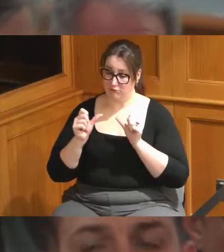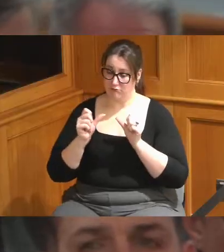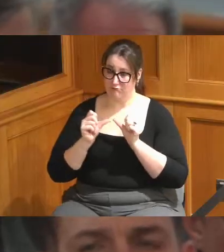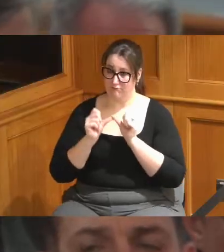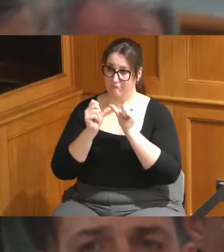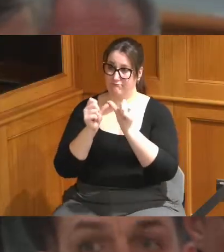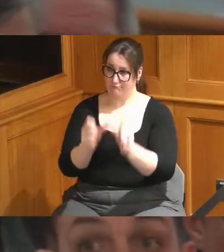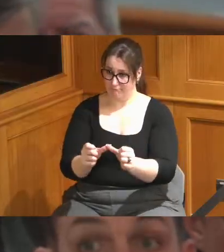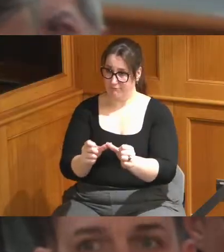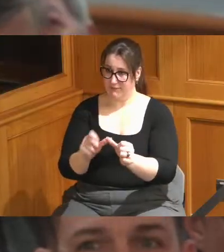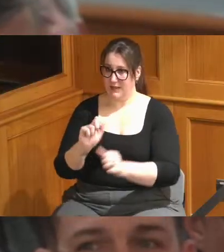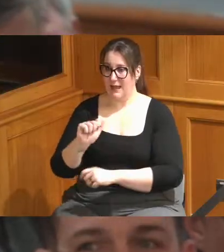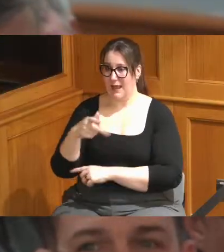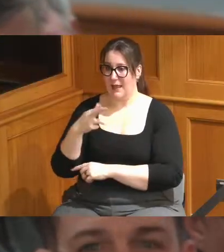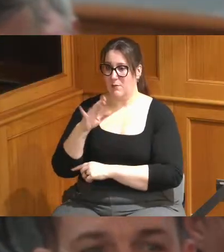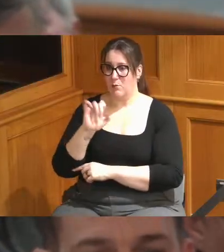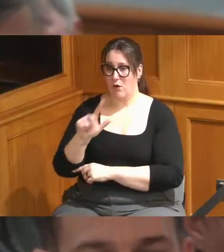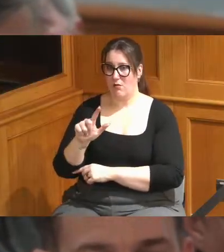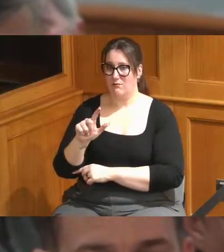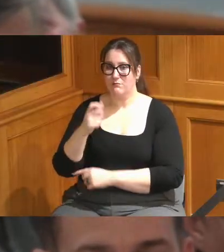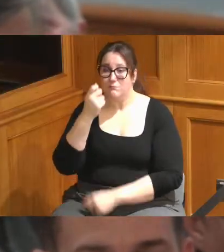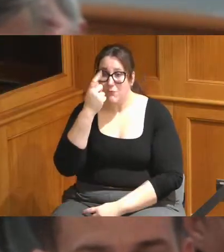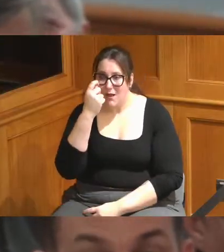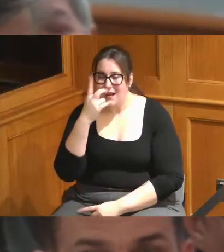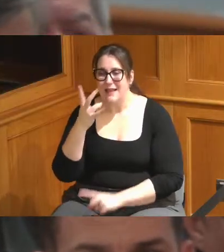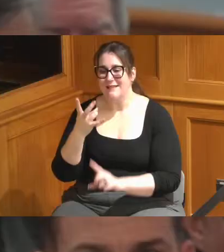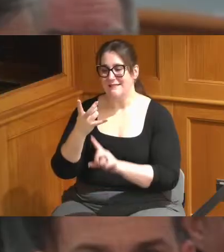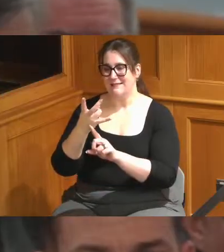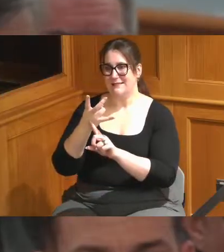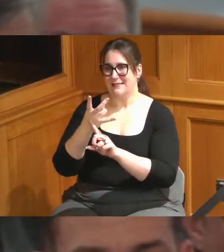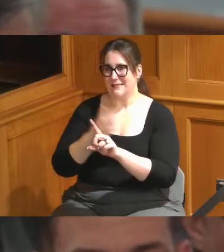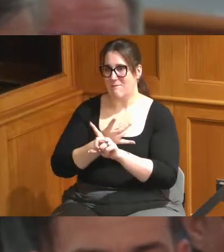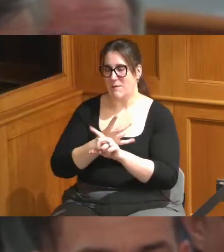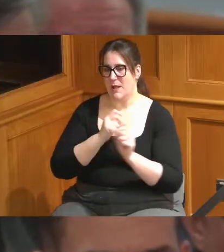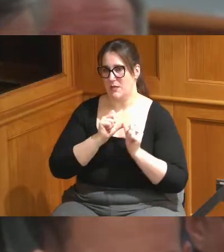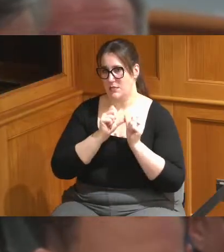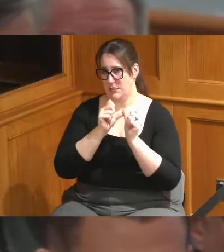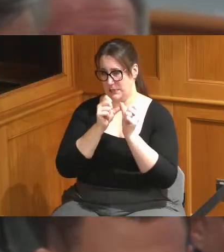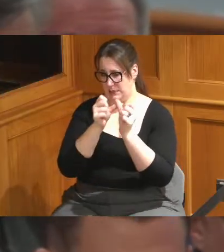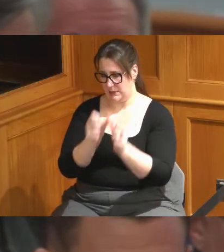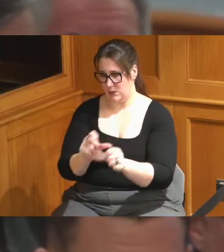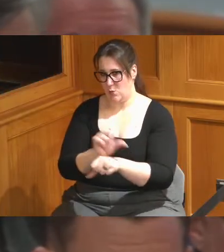we're going to be talking about this morning, seven months of continuous work. I would like